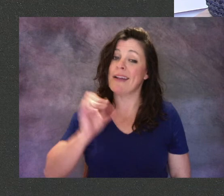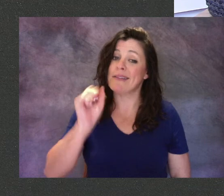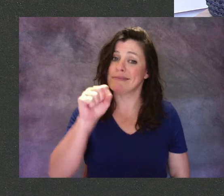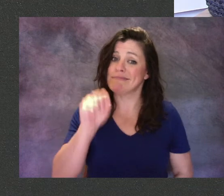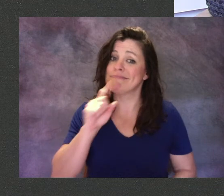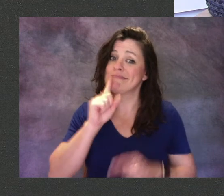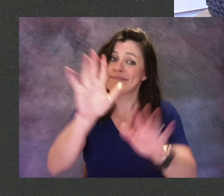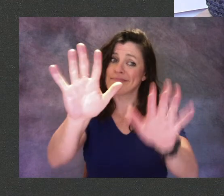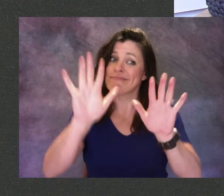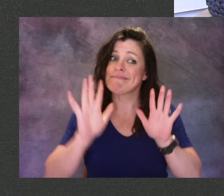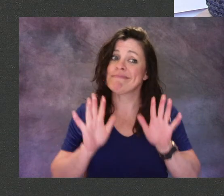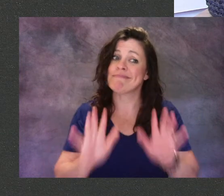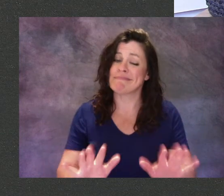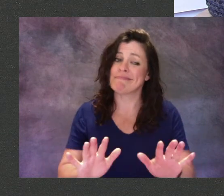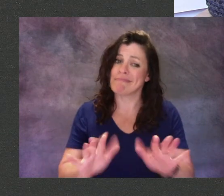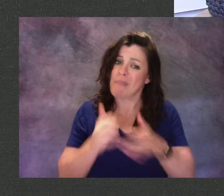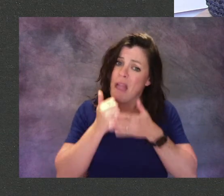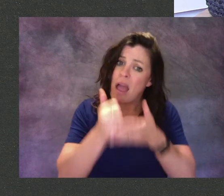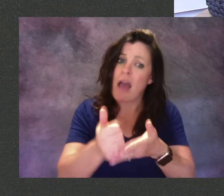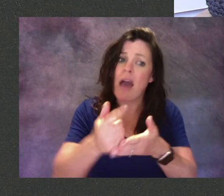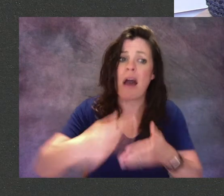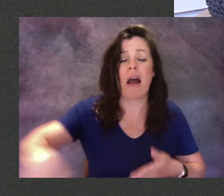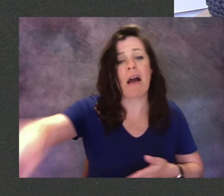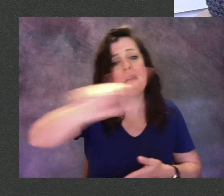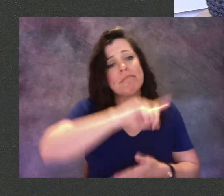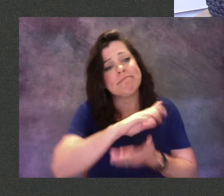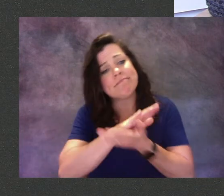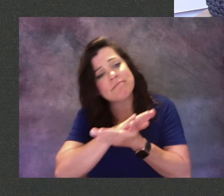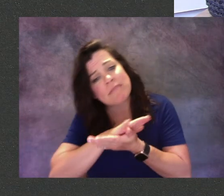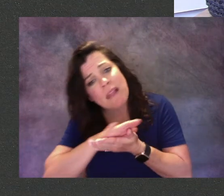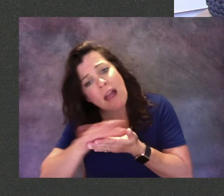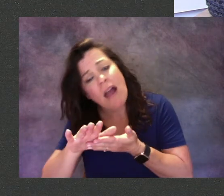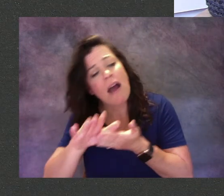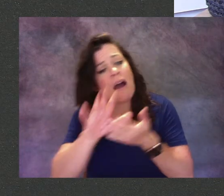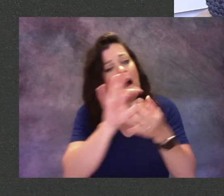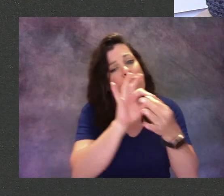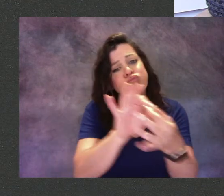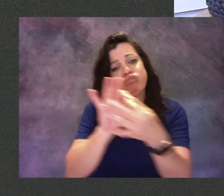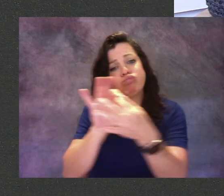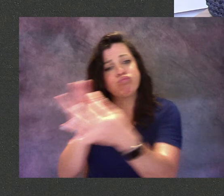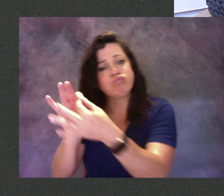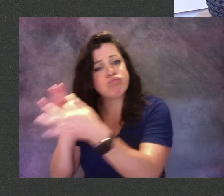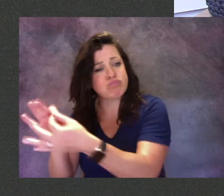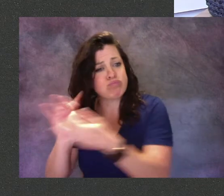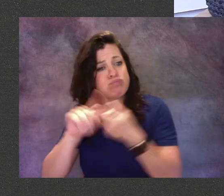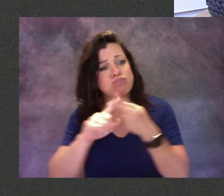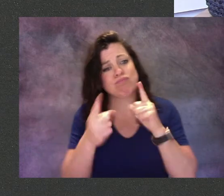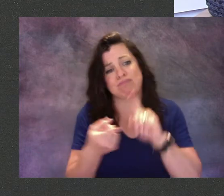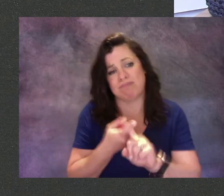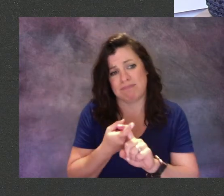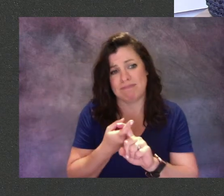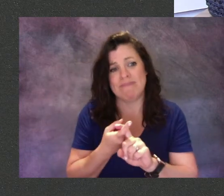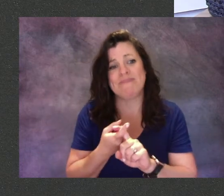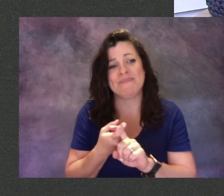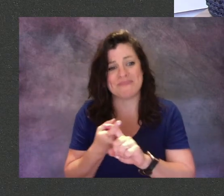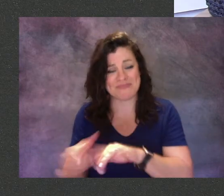And they really do make such nice, nice friends when you use good manners, just like Clifford in our story today.